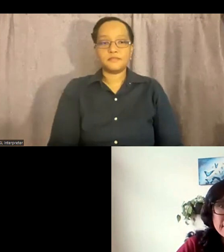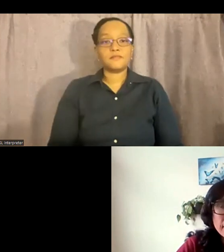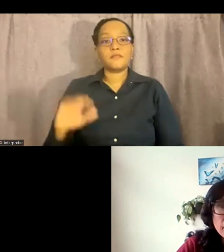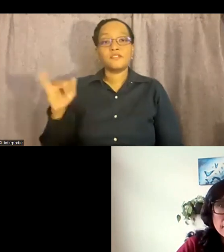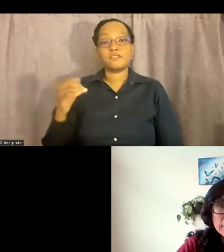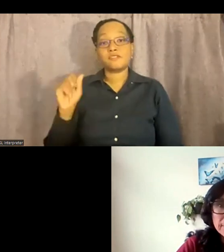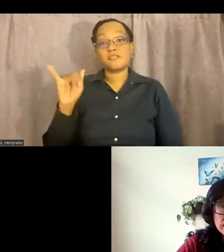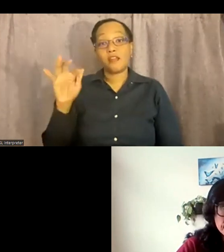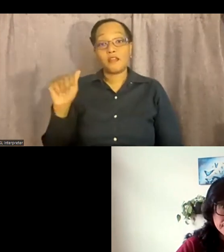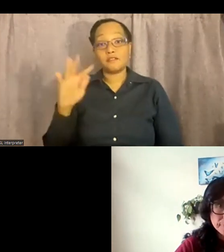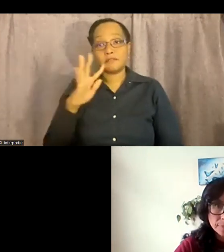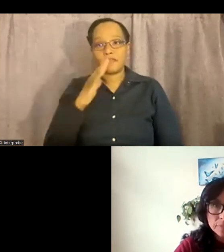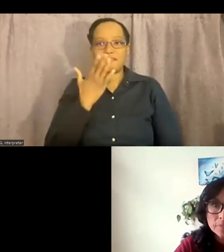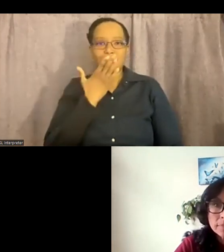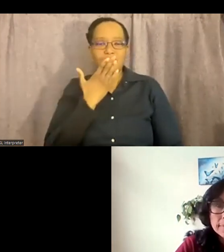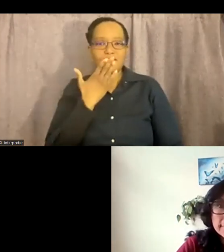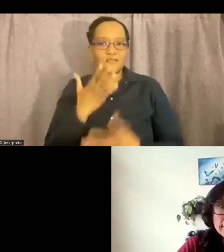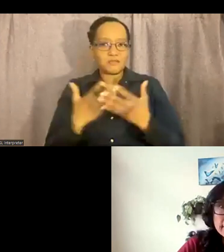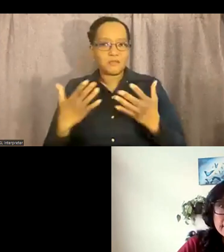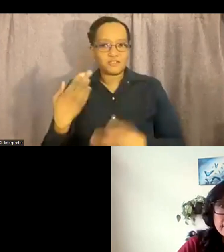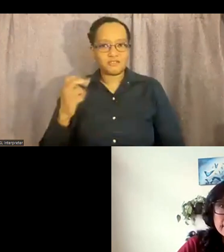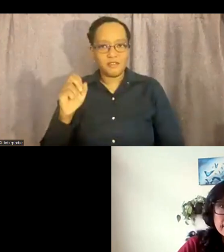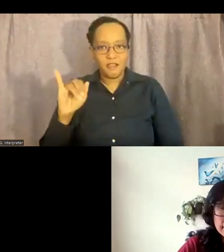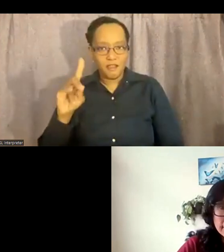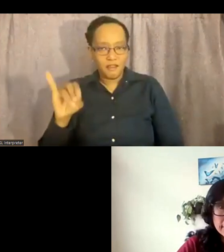I really appreciate your support.